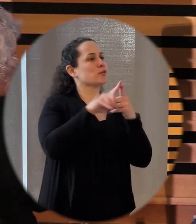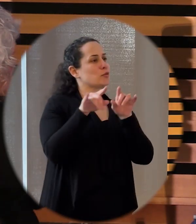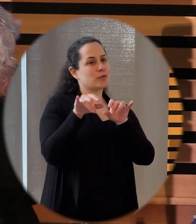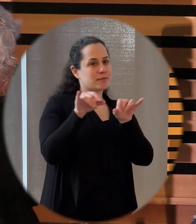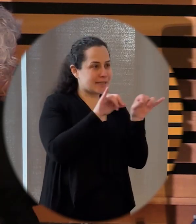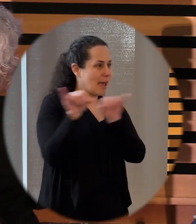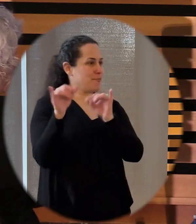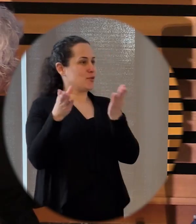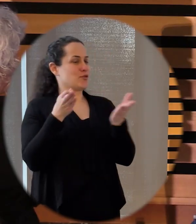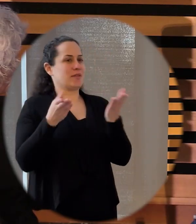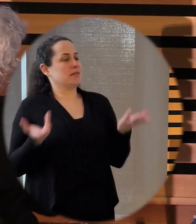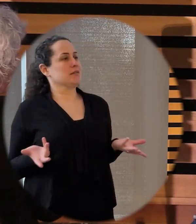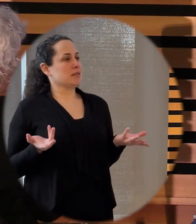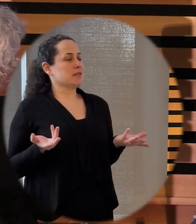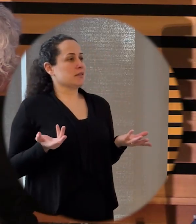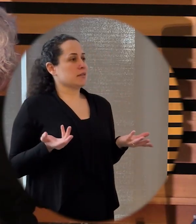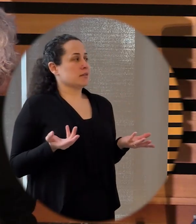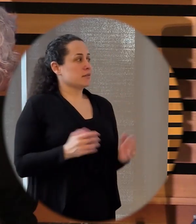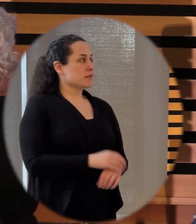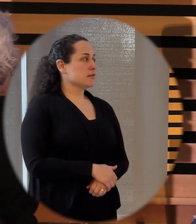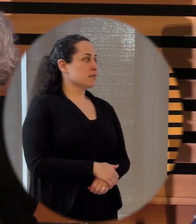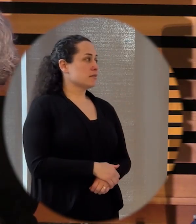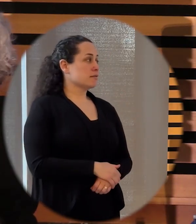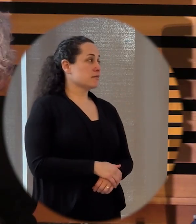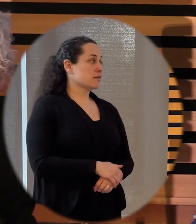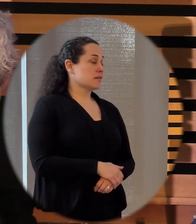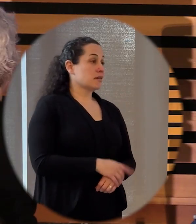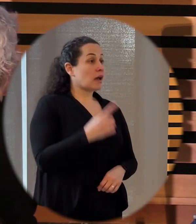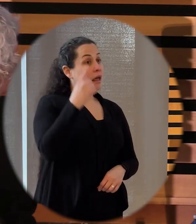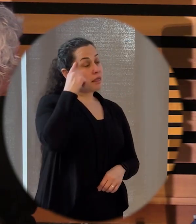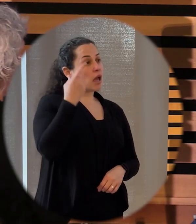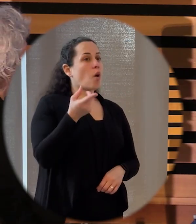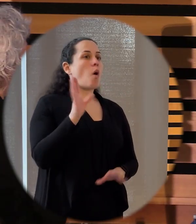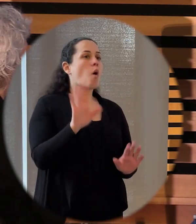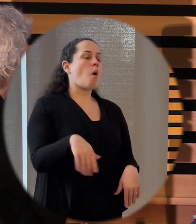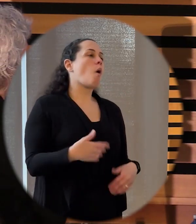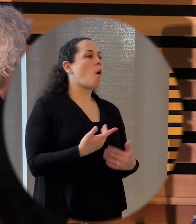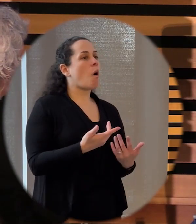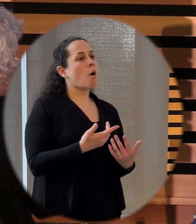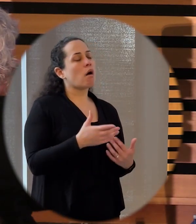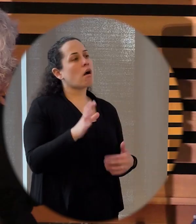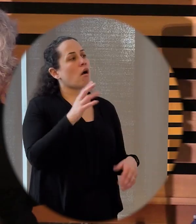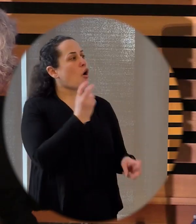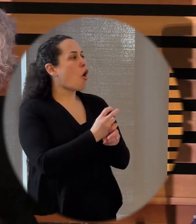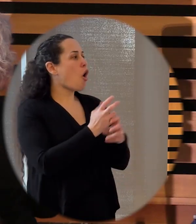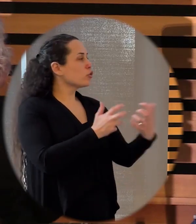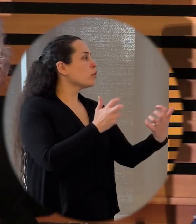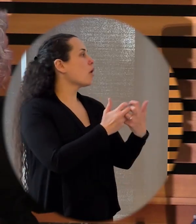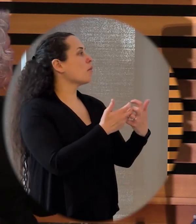the same services. And that's not simply an inconvenience. It is an inequality.